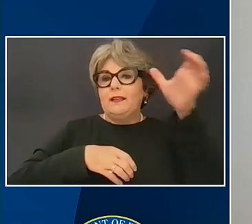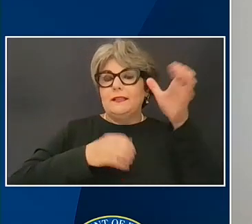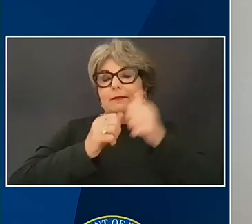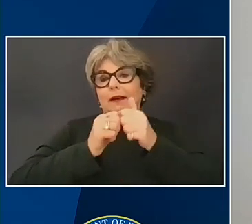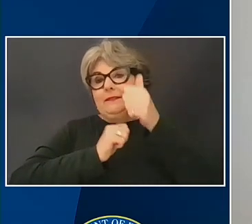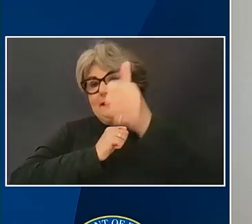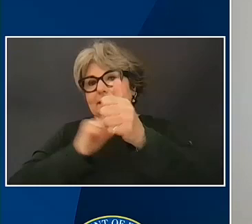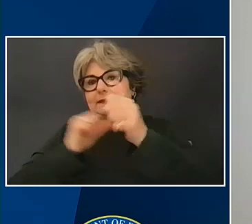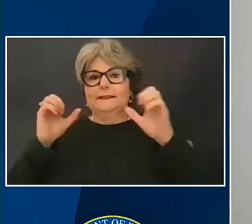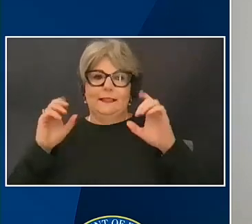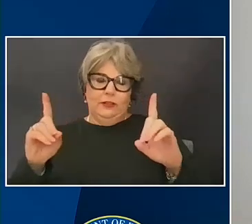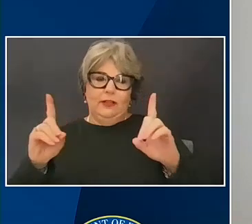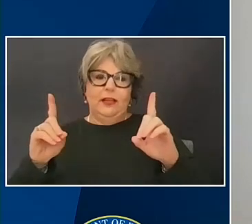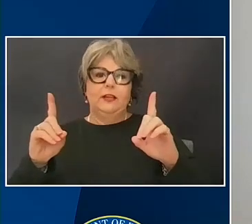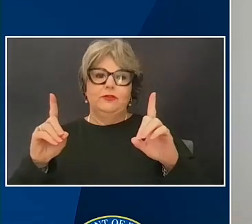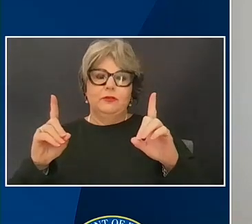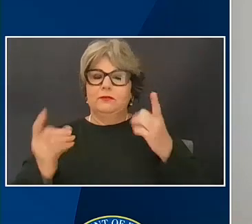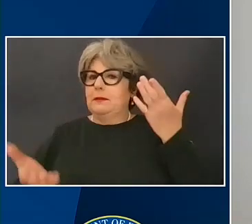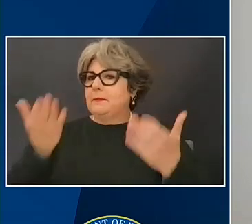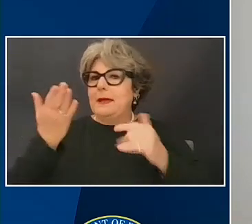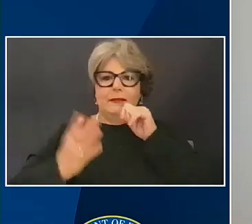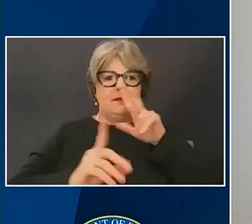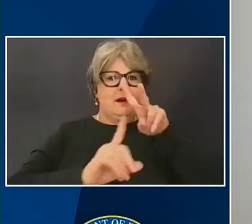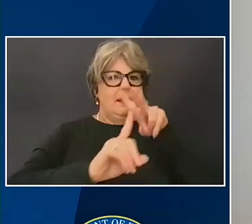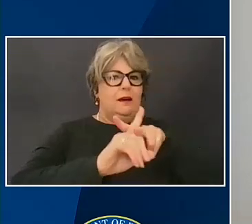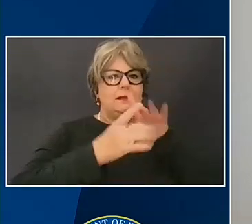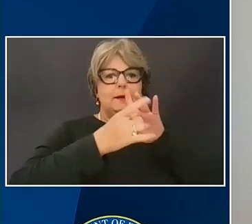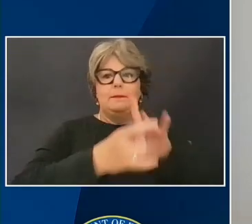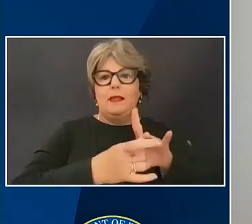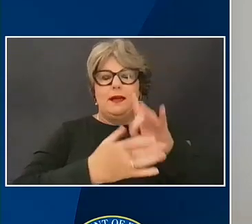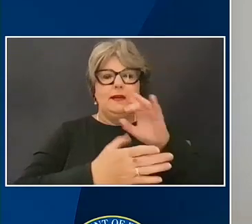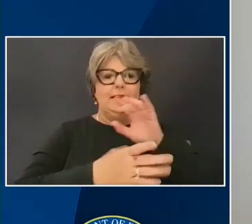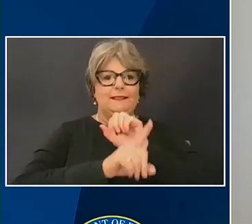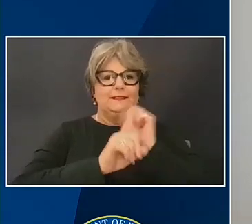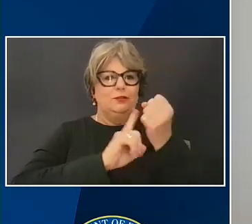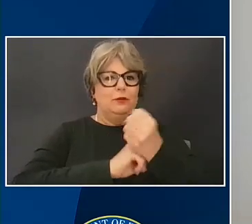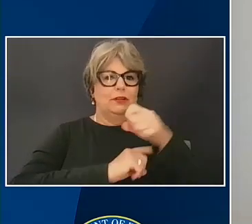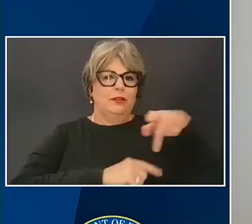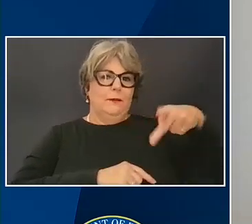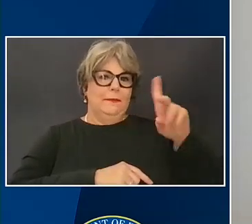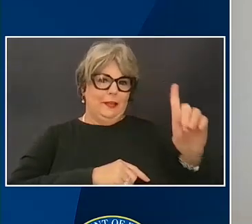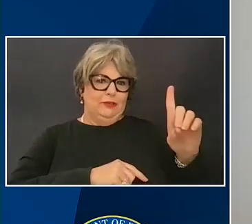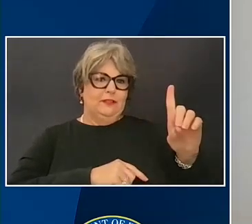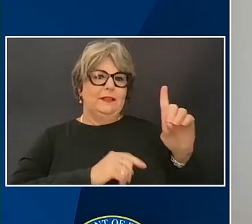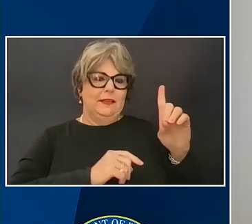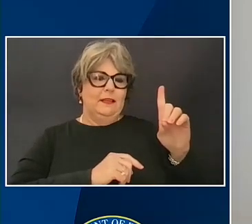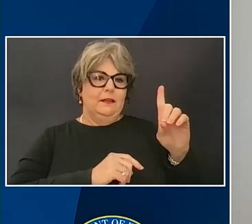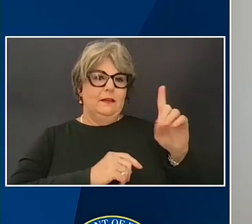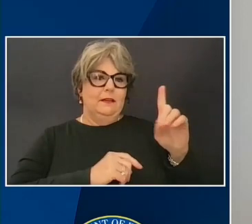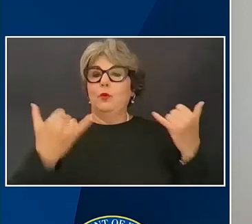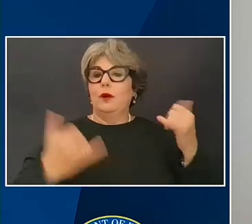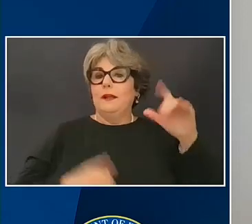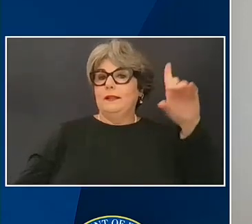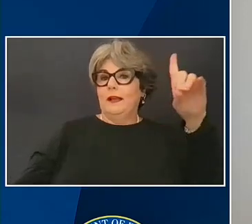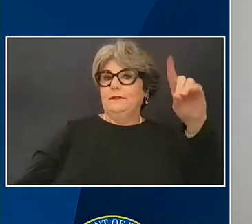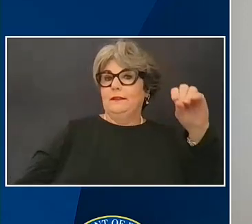you know, may not apply in these cases. I think that right now, the Department's view is there's one of two things